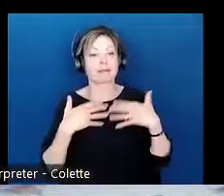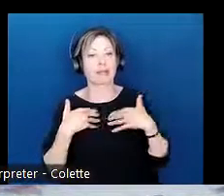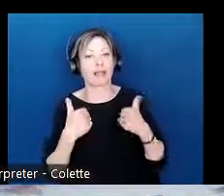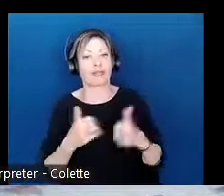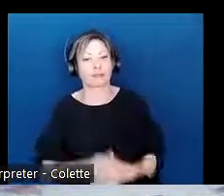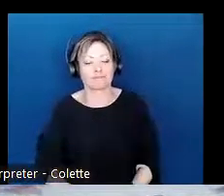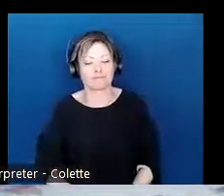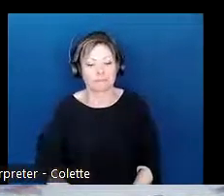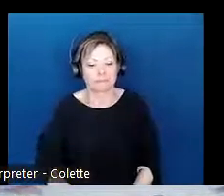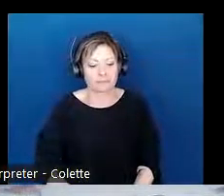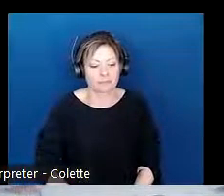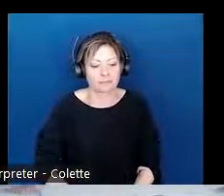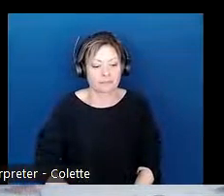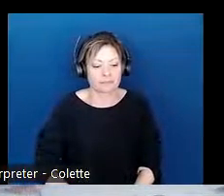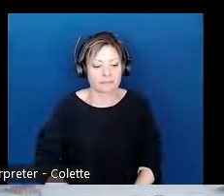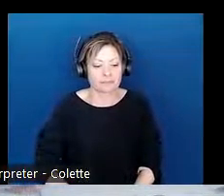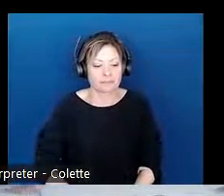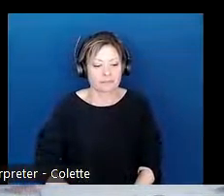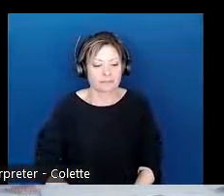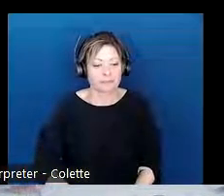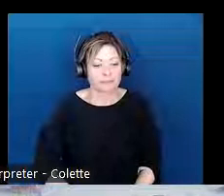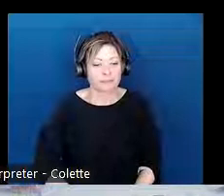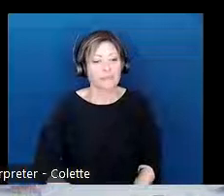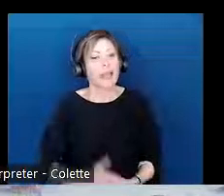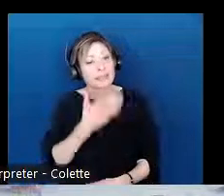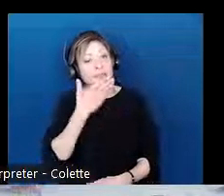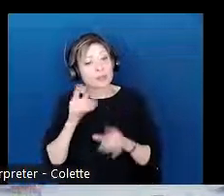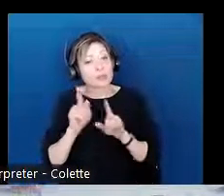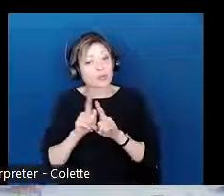And it's also nice to practice a sort of traditional craft as well